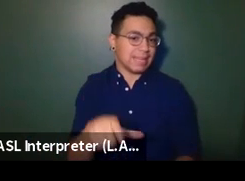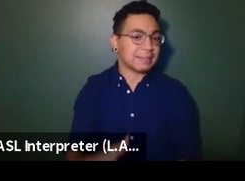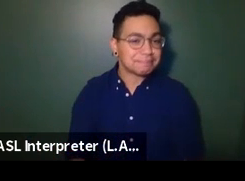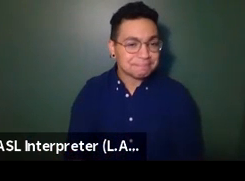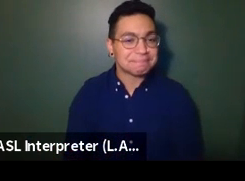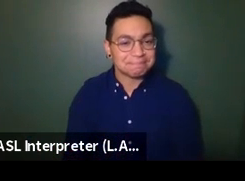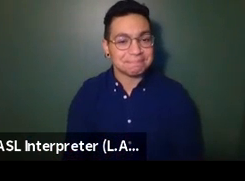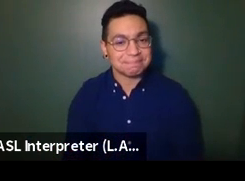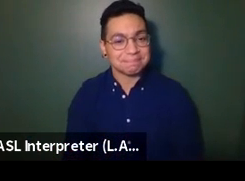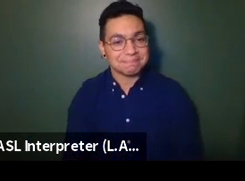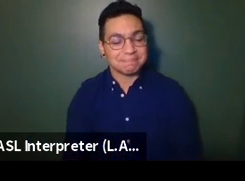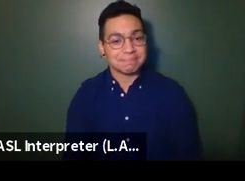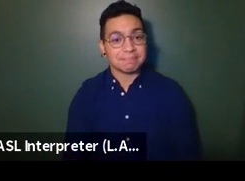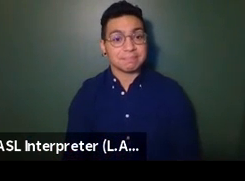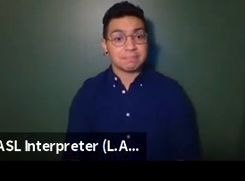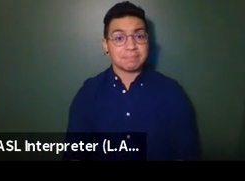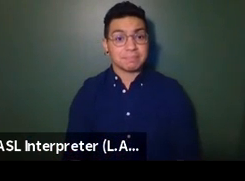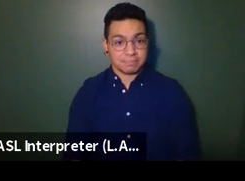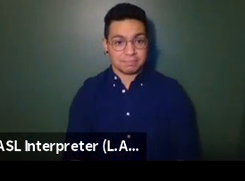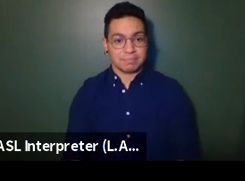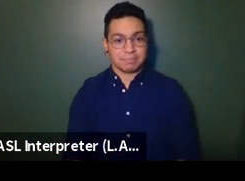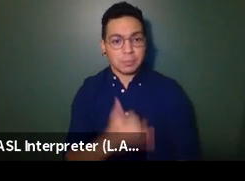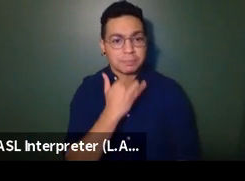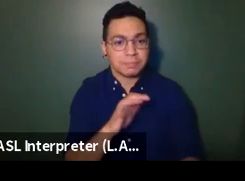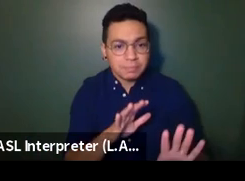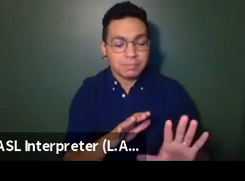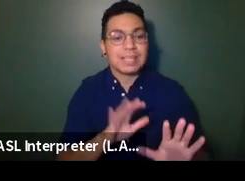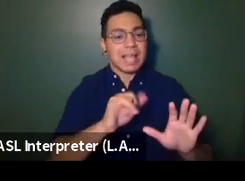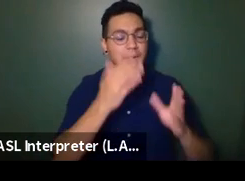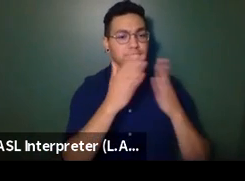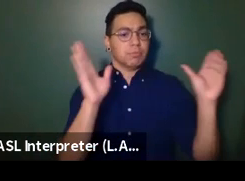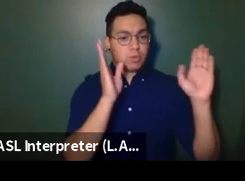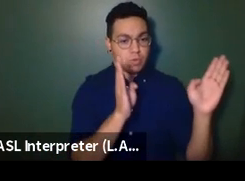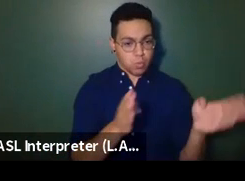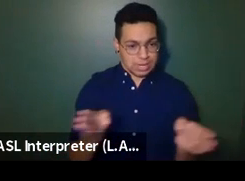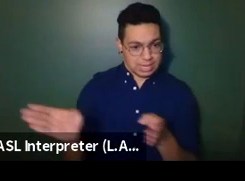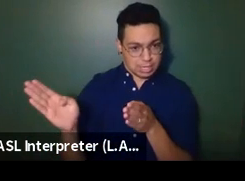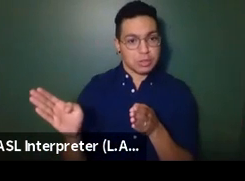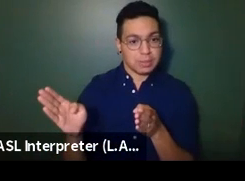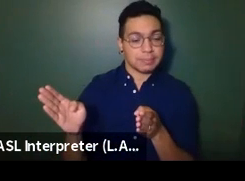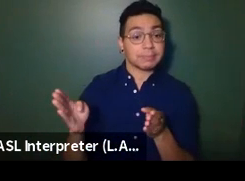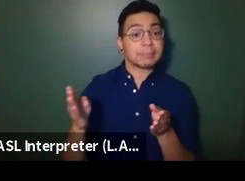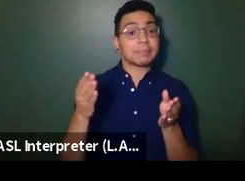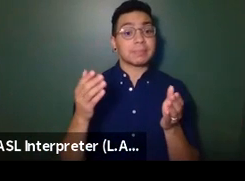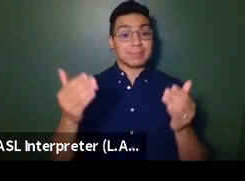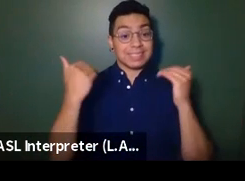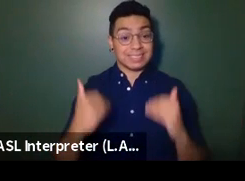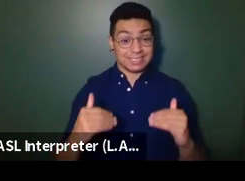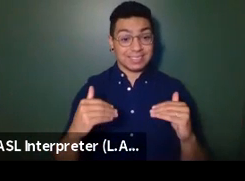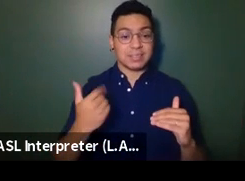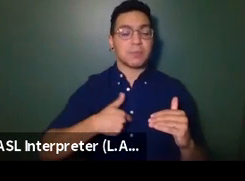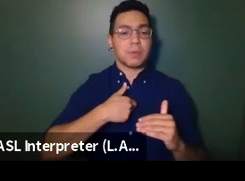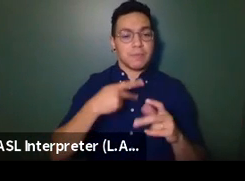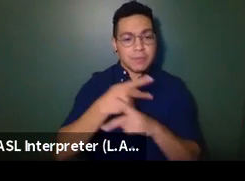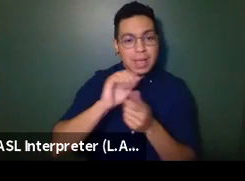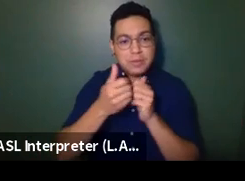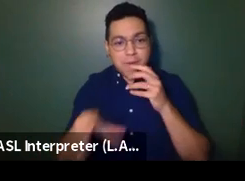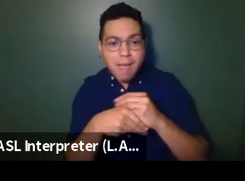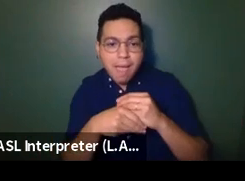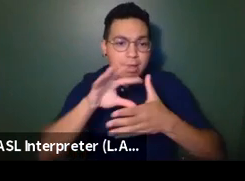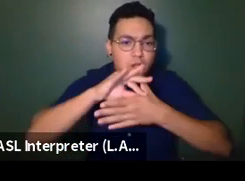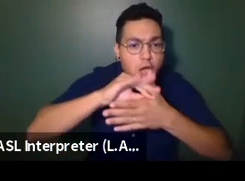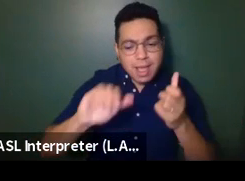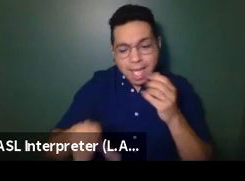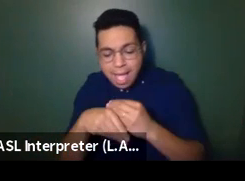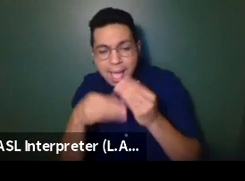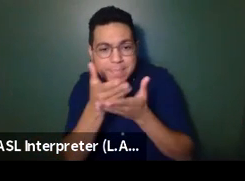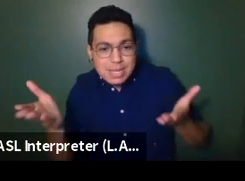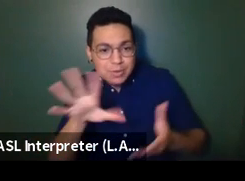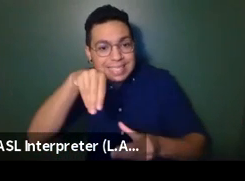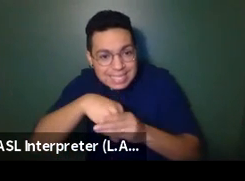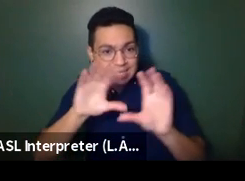Katherine Livick - ESD 112: So that was the, the, the overall organization there. We're going to get a little bit more into how to add content and add materials into your classroom. So